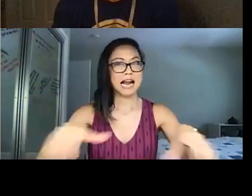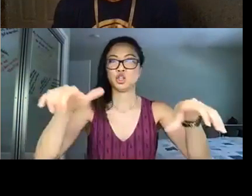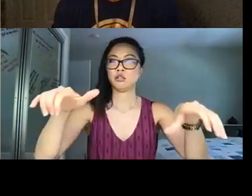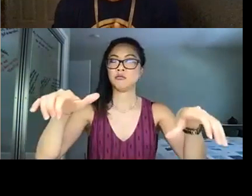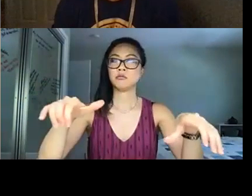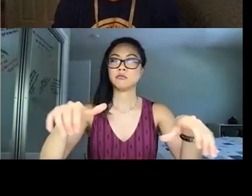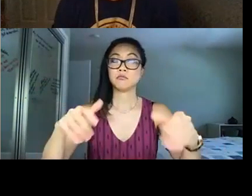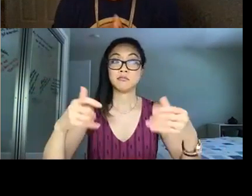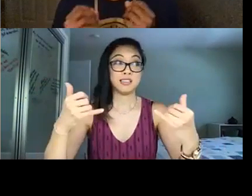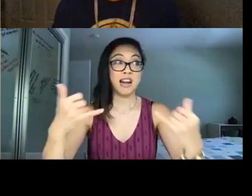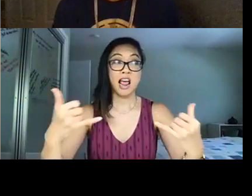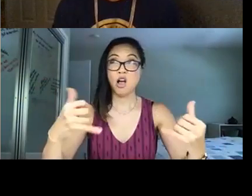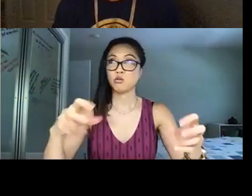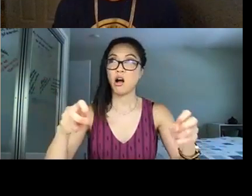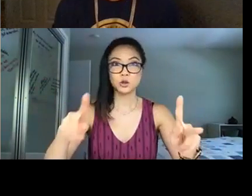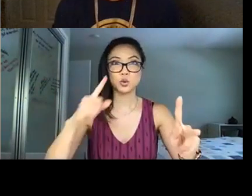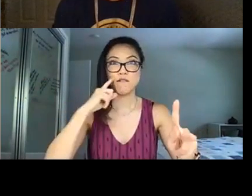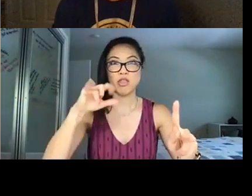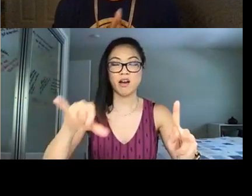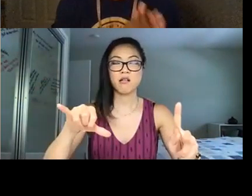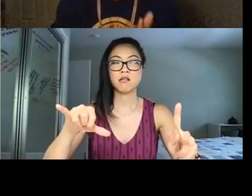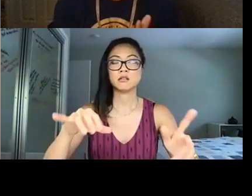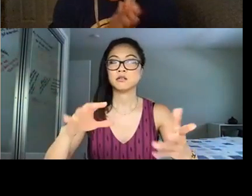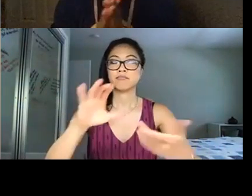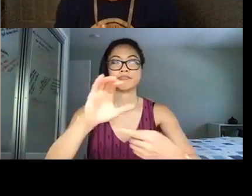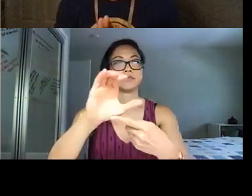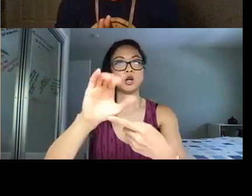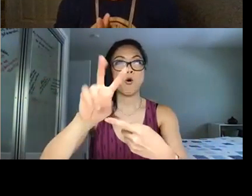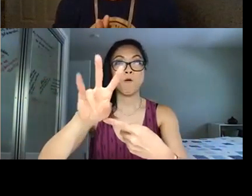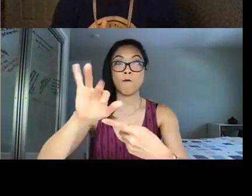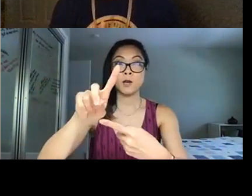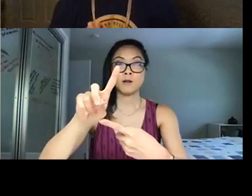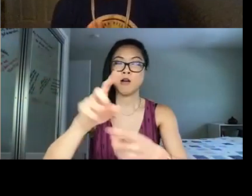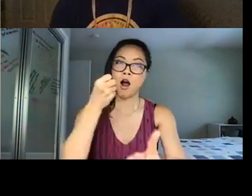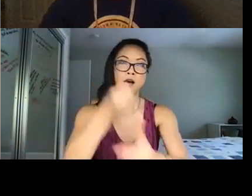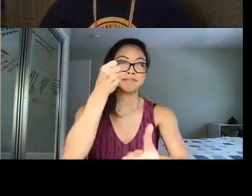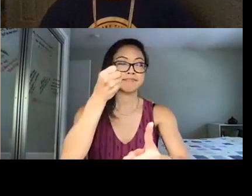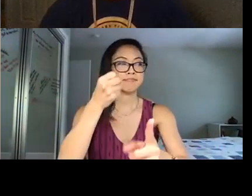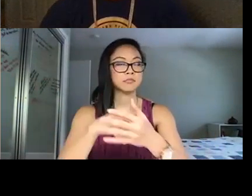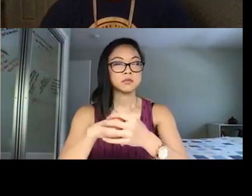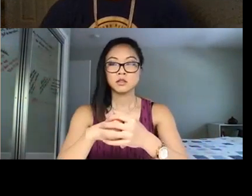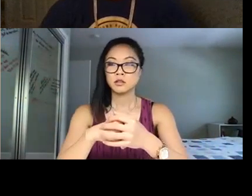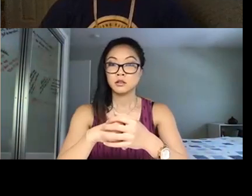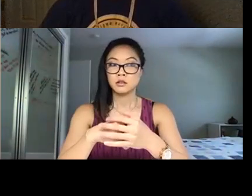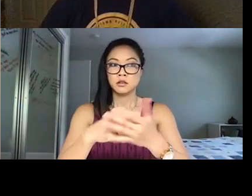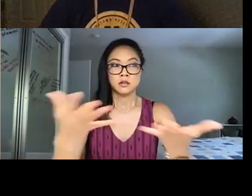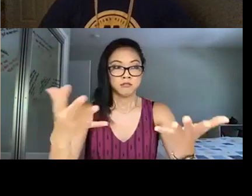hitting and blessings to all of the families who have been and a are dealing with COVID and the travesties that come